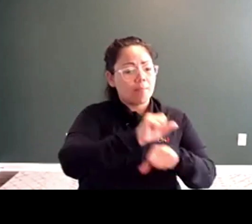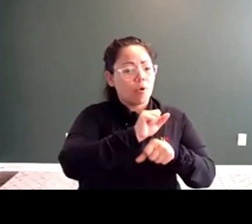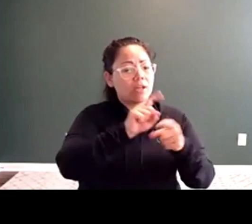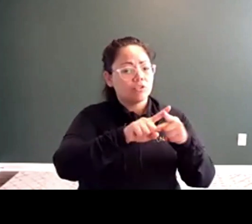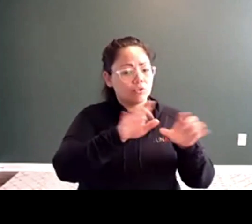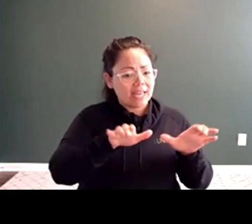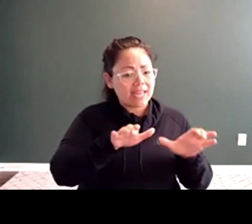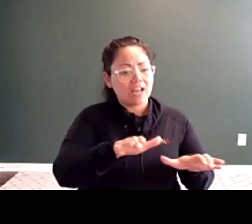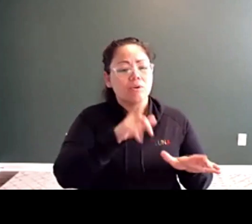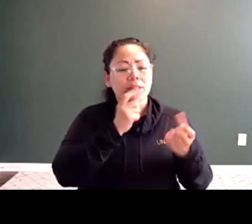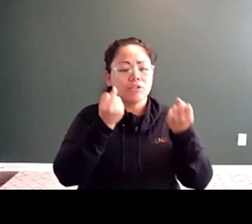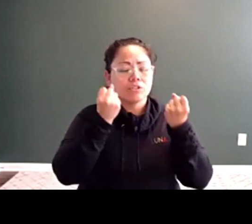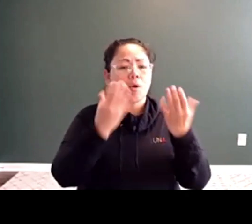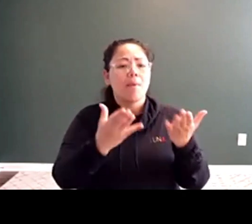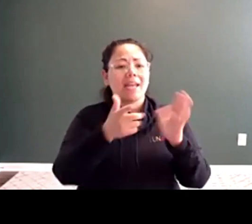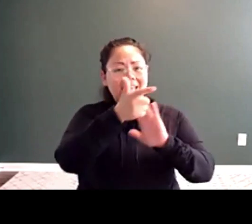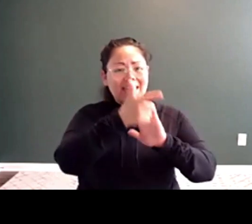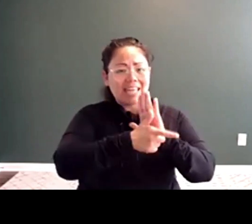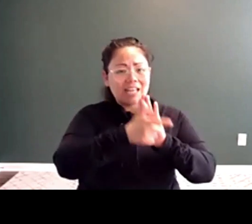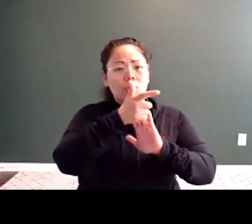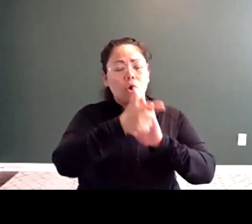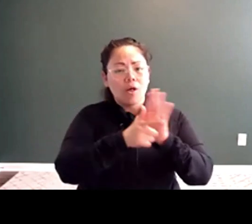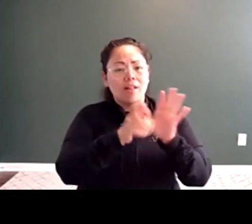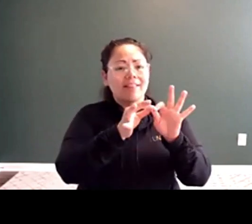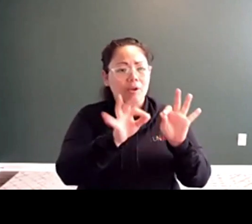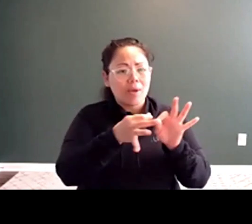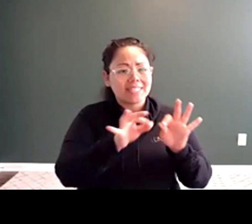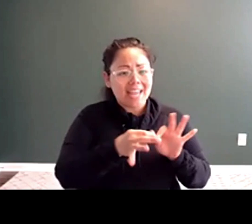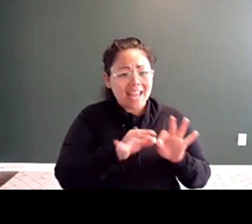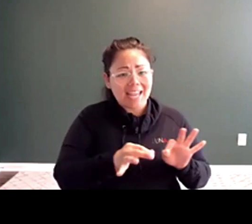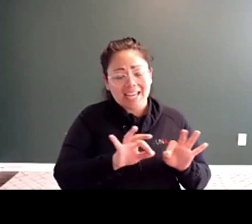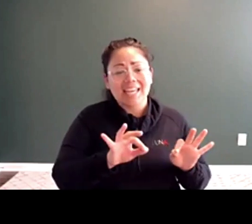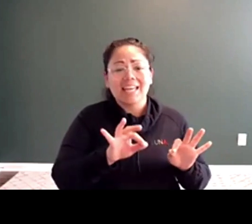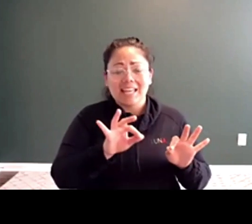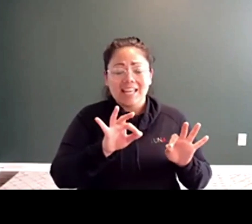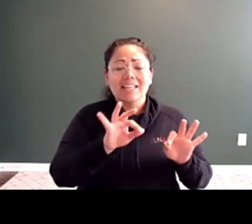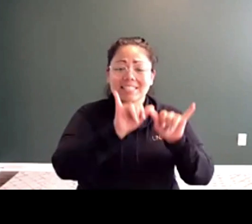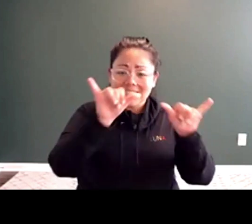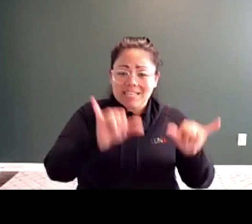There are so many legal, linguistic, bureaucratic and financial barriers.